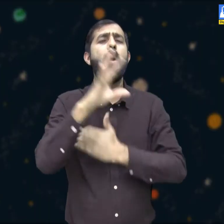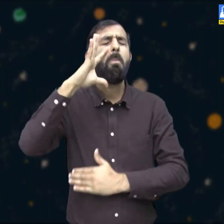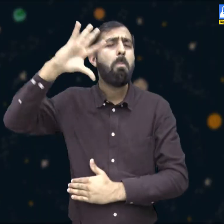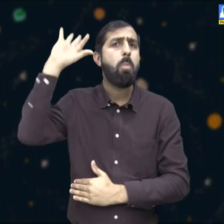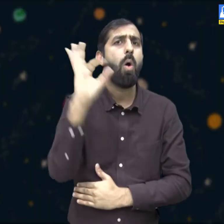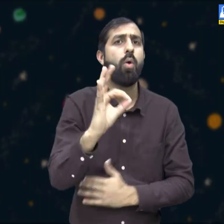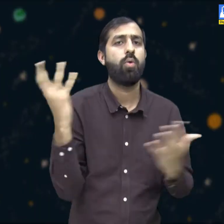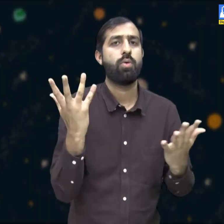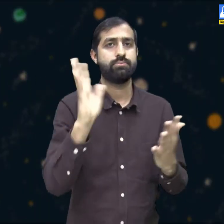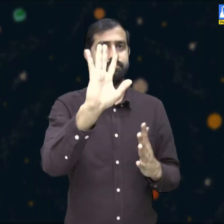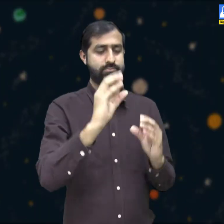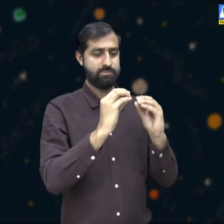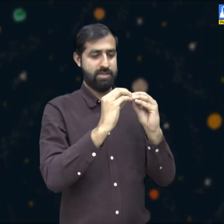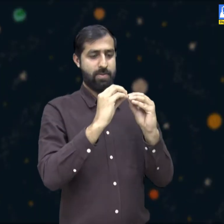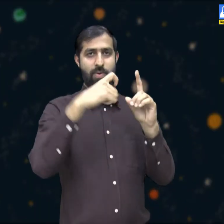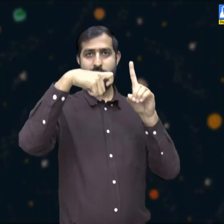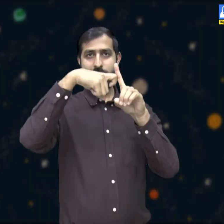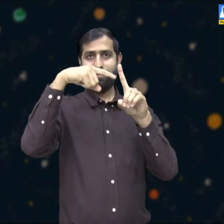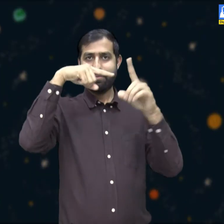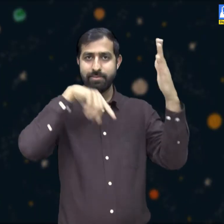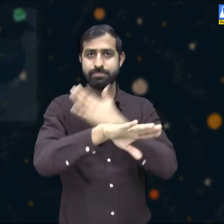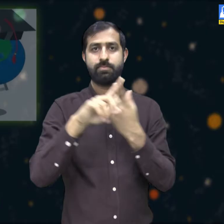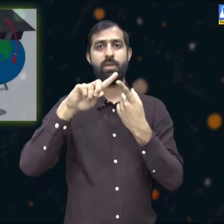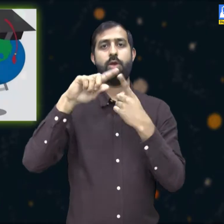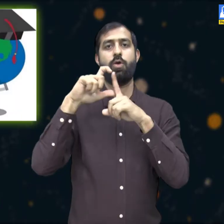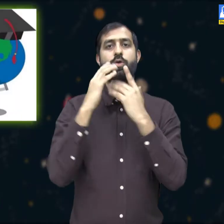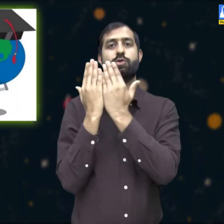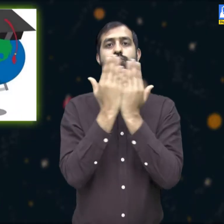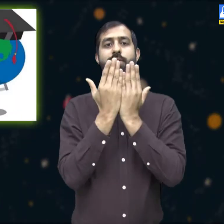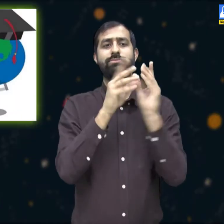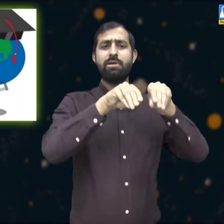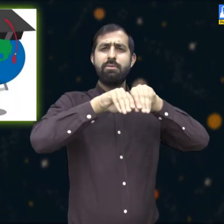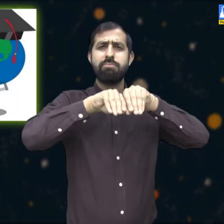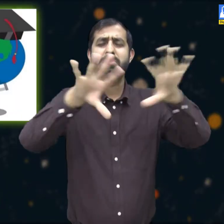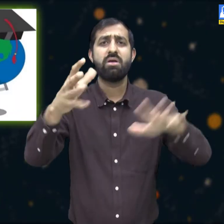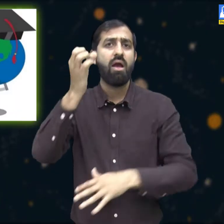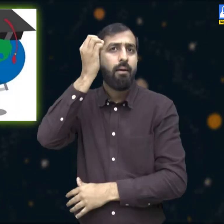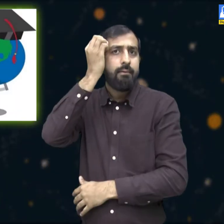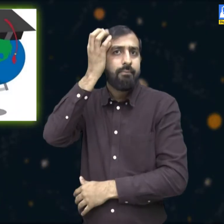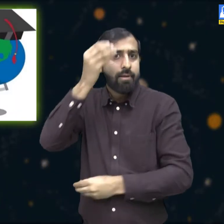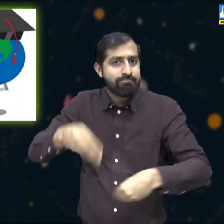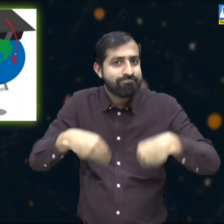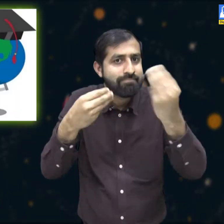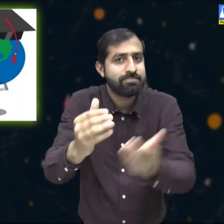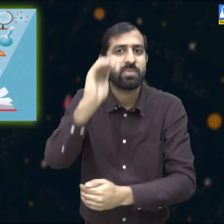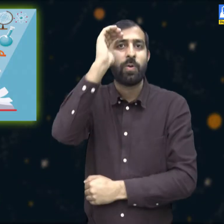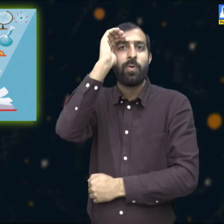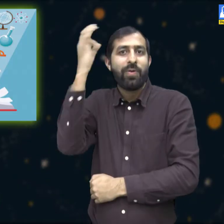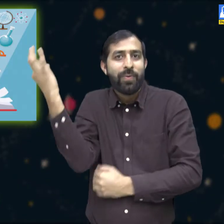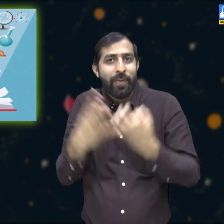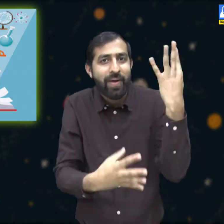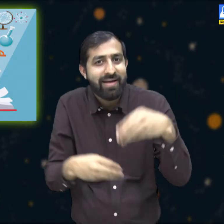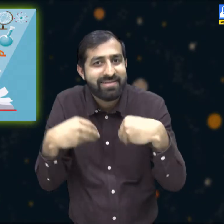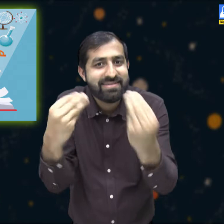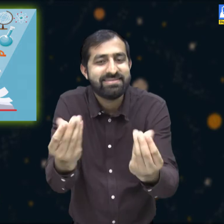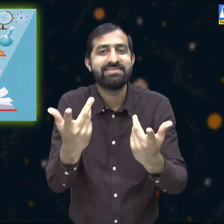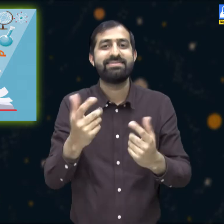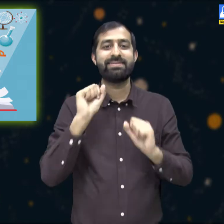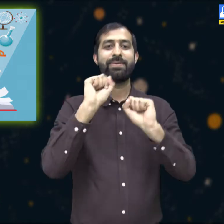These books helped in spreading the awareness and increased education in people.